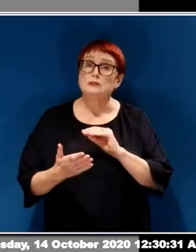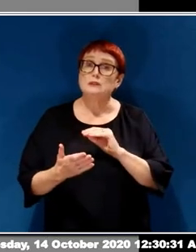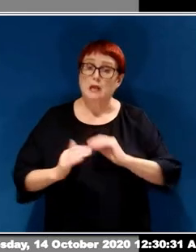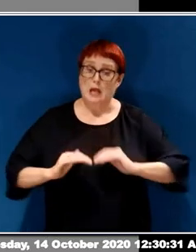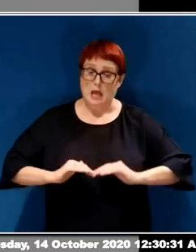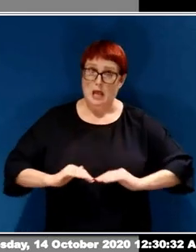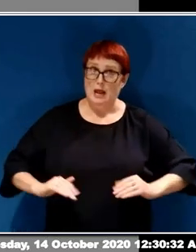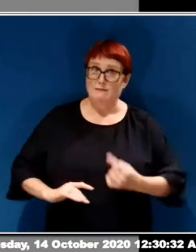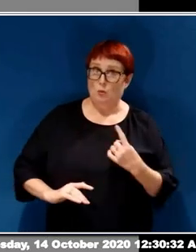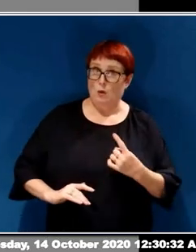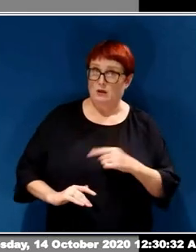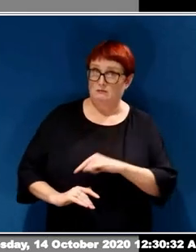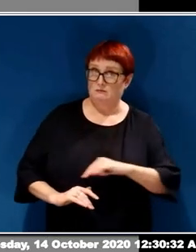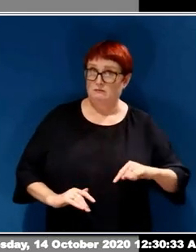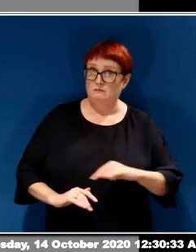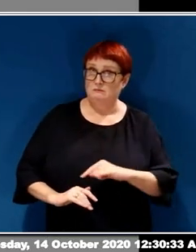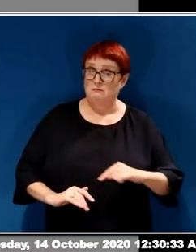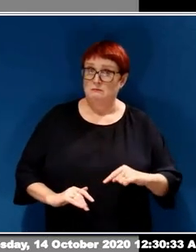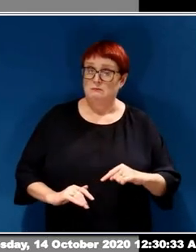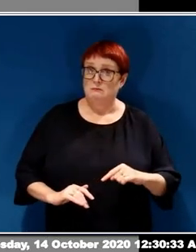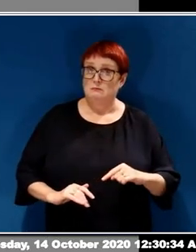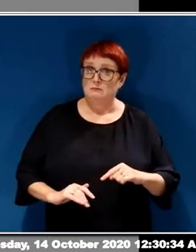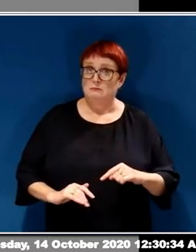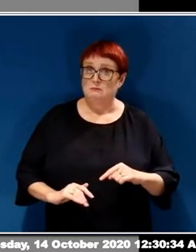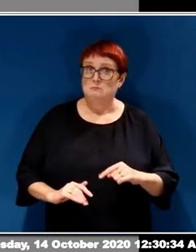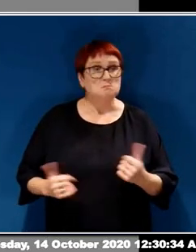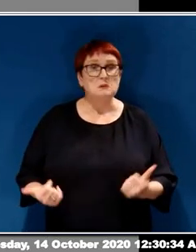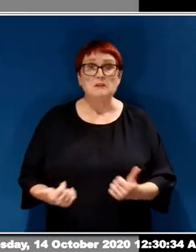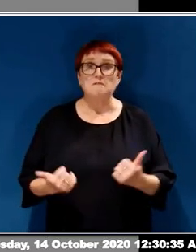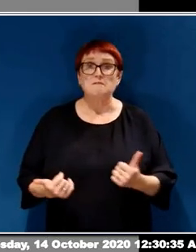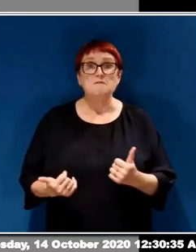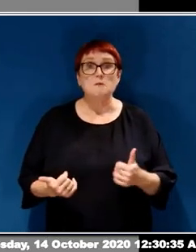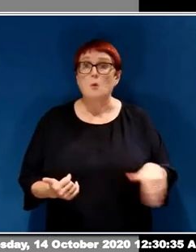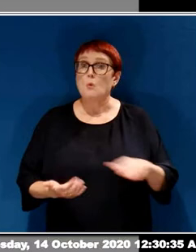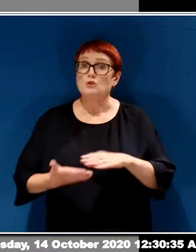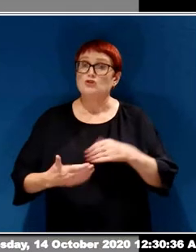will support their learning and progress at school.